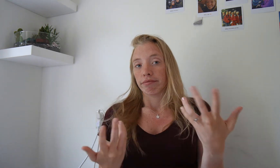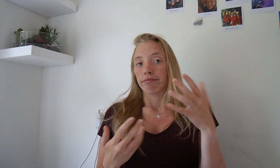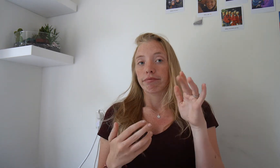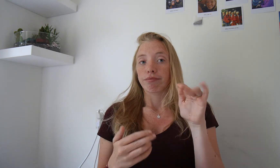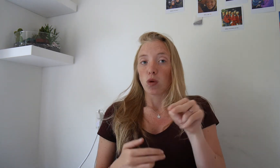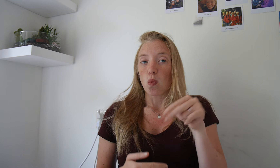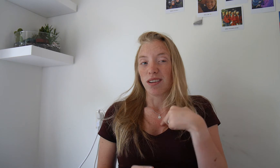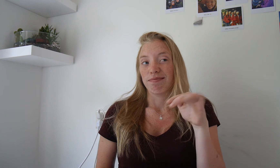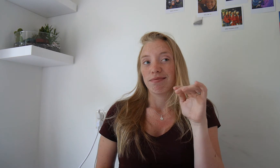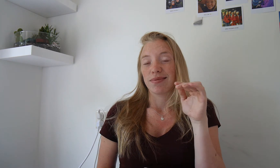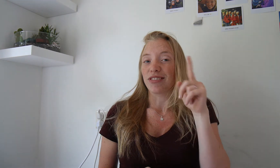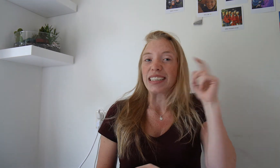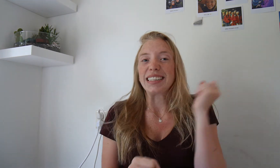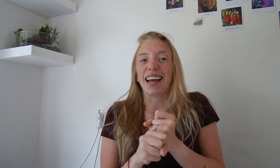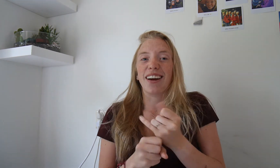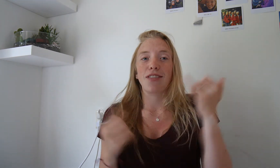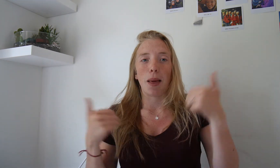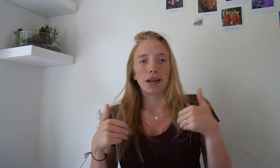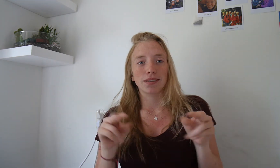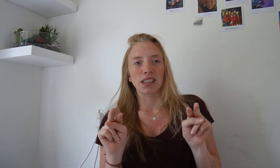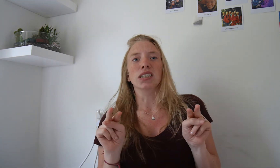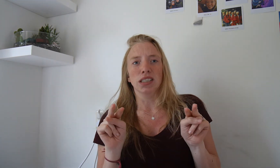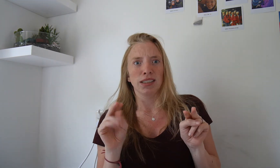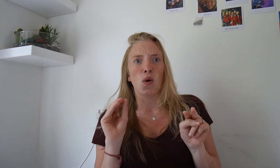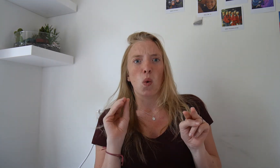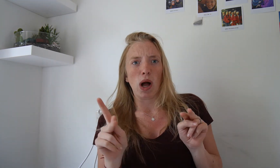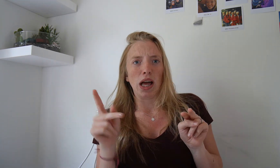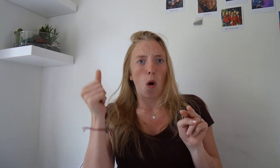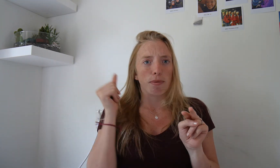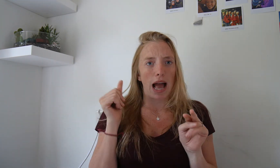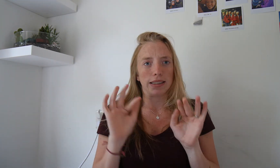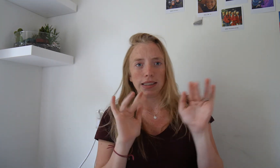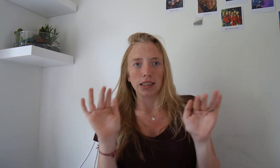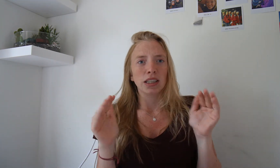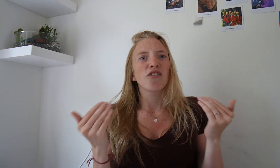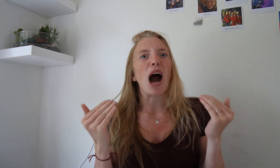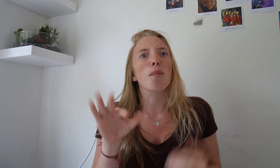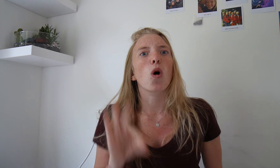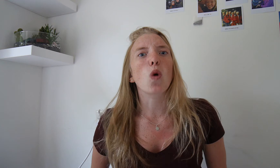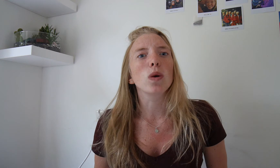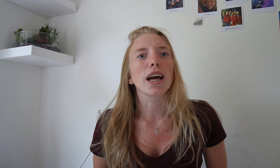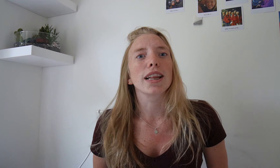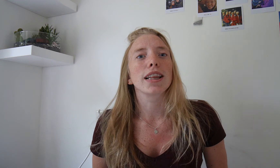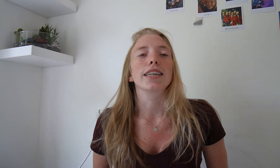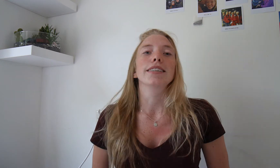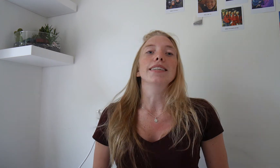Now, I know for sure that many people think… okay… an operation. WHY DID YOU CHOOSE THAT?